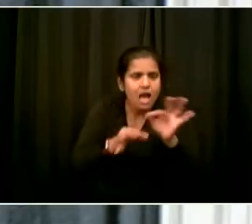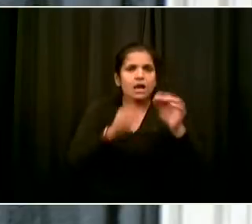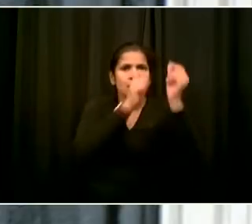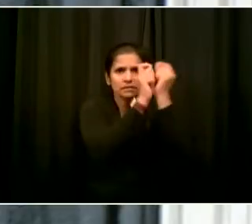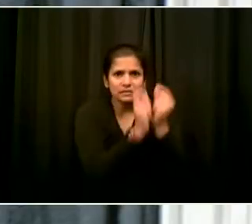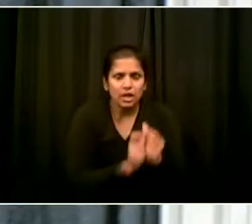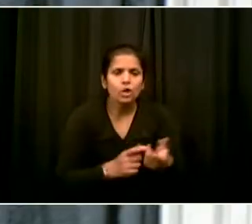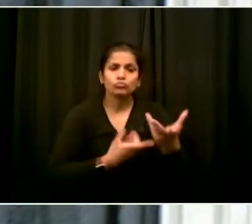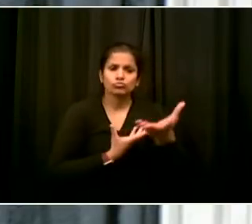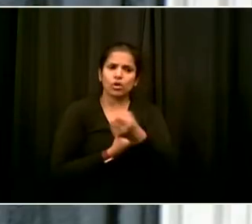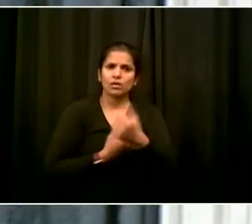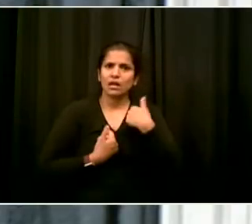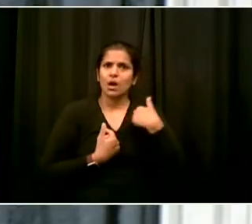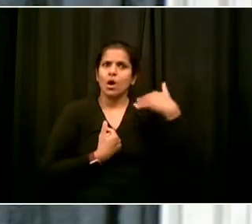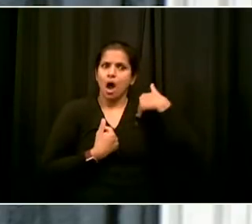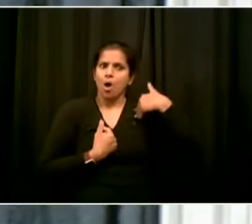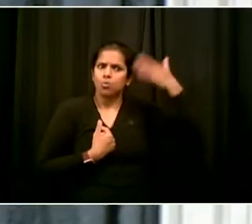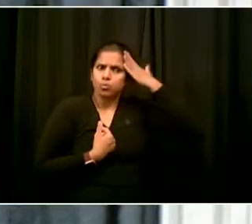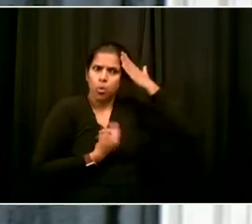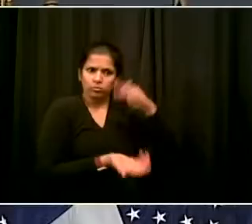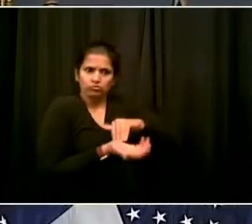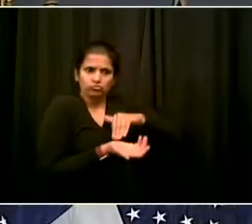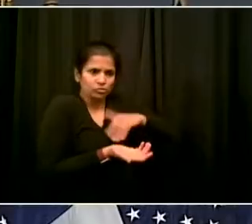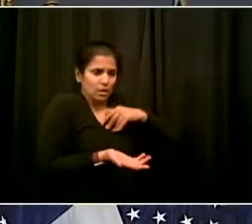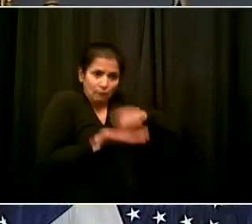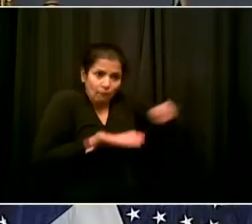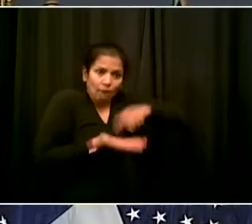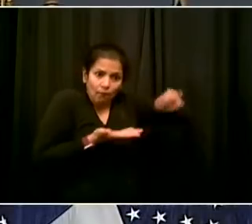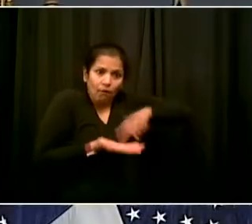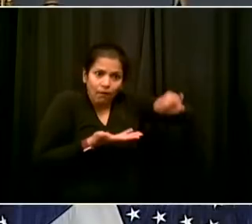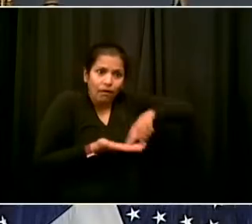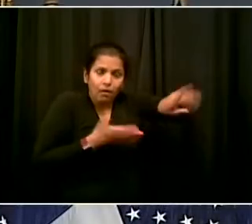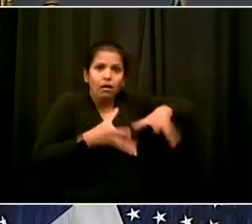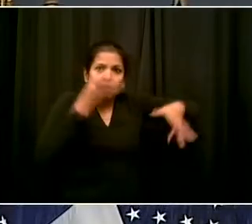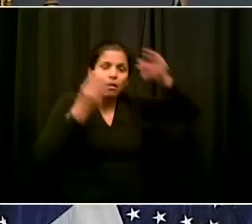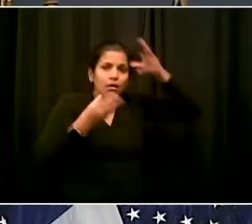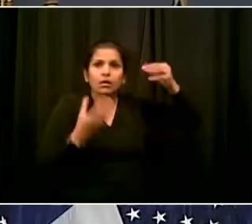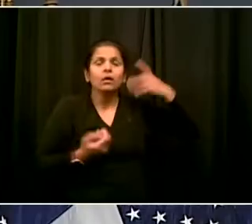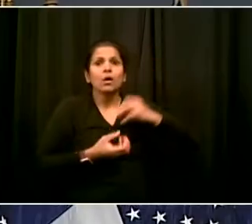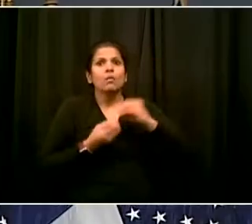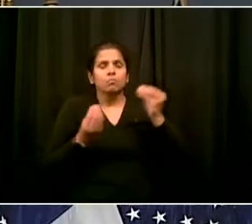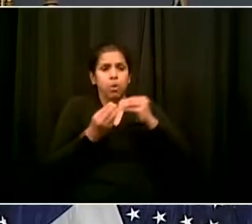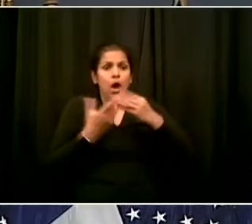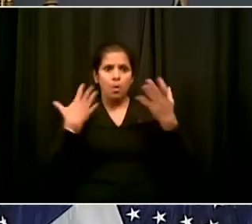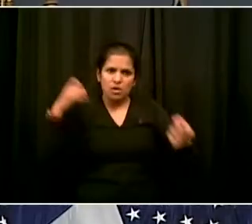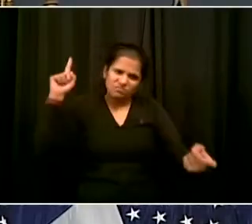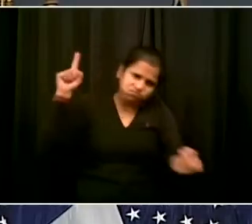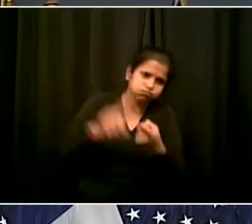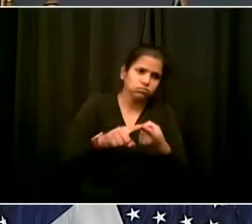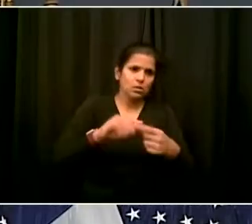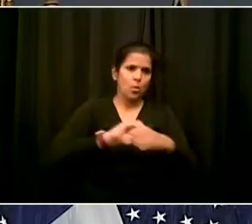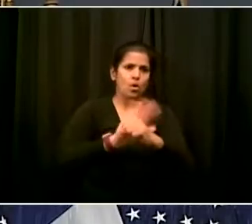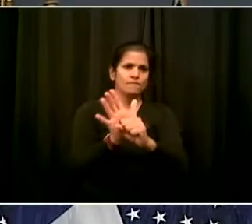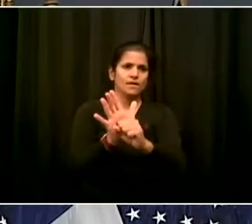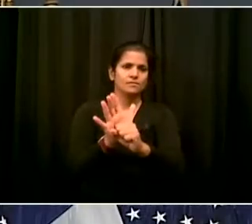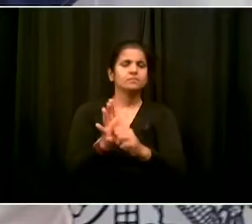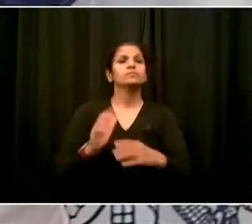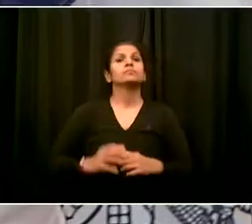PARTNERSHIP TO REPORT THE WORORK ABOUT VACCINES AND THEIR SAFETY. TOGETHER WE CACANAK T TISE TH SP FFRWOARD INTO THE BEGINNING OF THE END OF THIS PUBLIC HEALTH EMERGENCY.